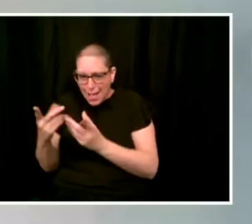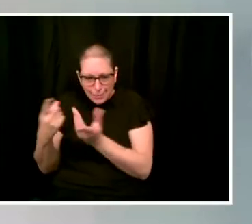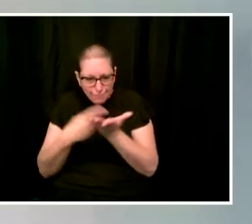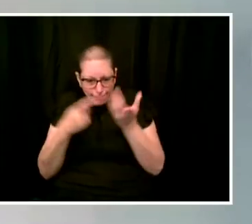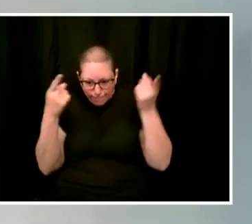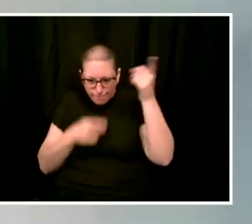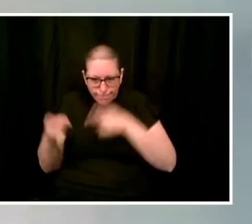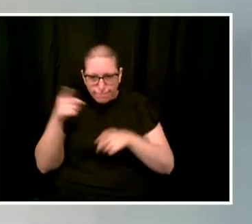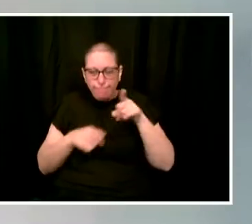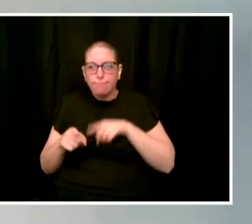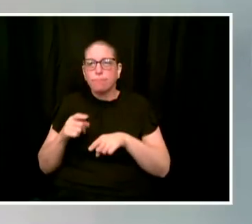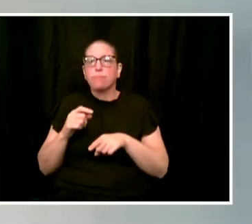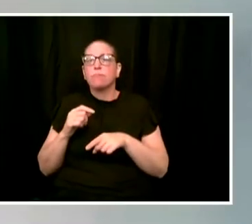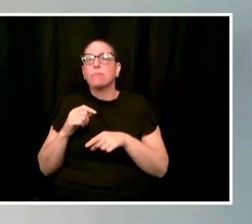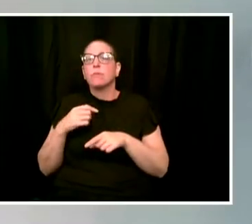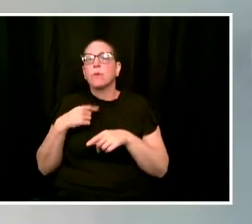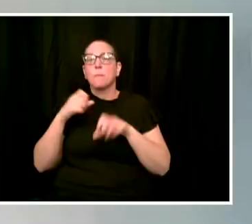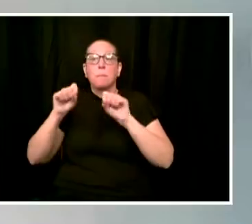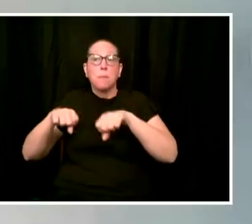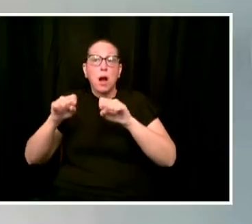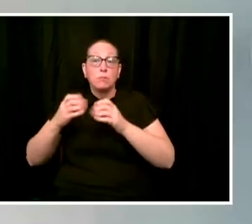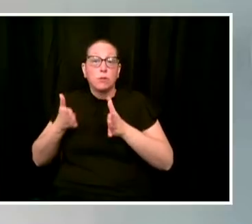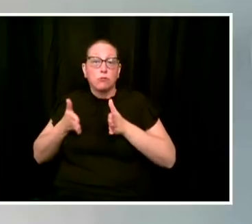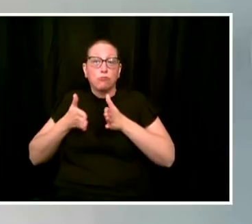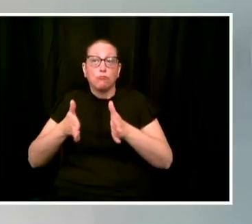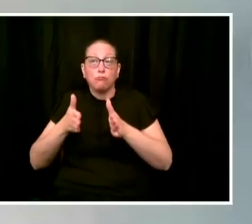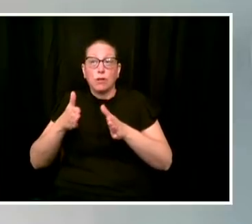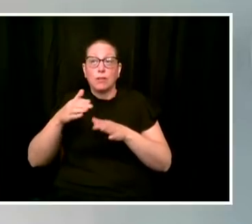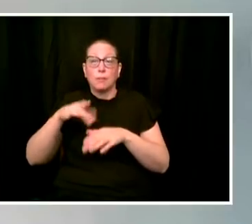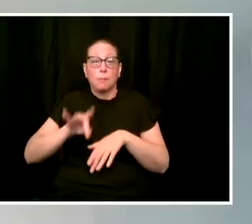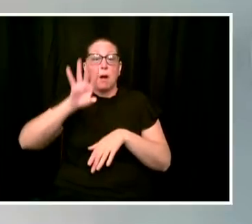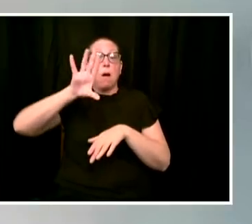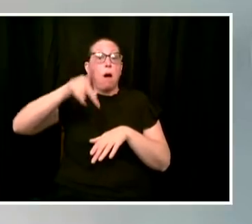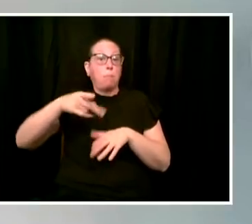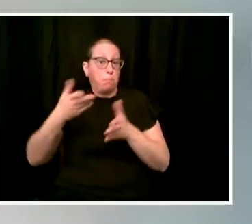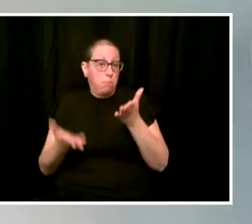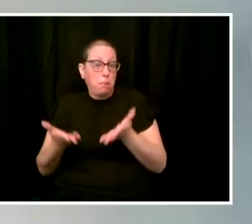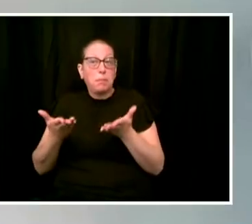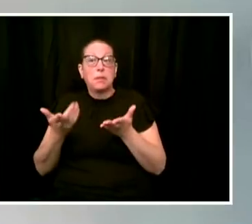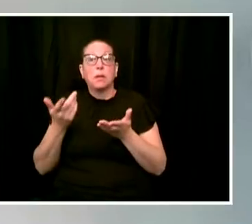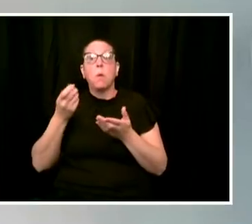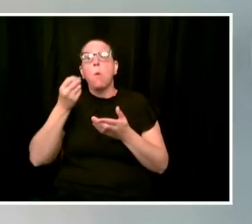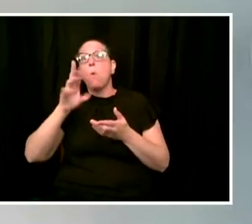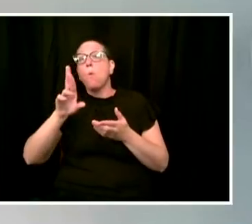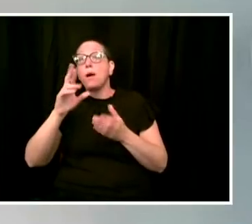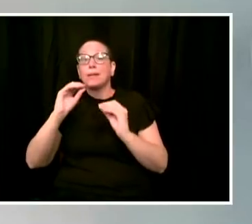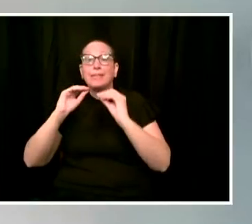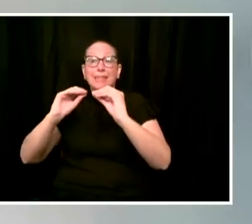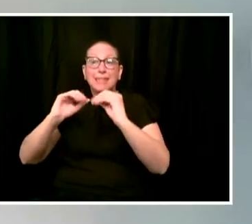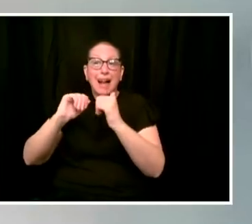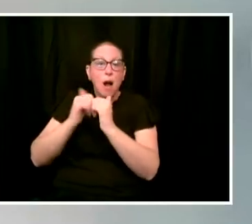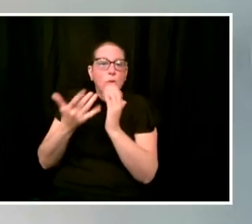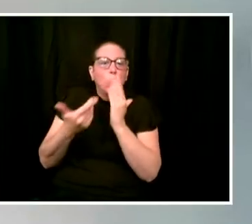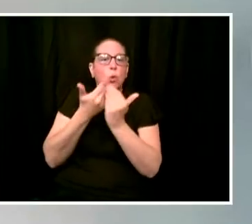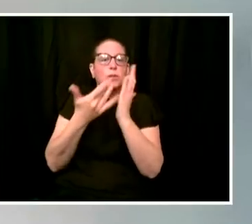ABOUT THAT WE DO THIS SMART SO THAT E WD E THAT BOOMERANG EFFECT.